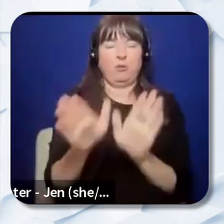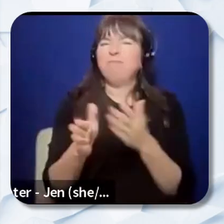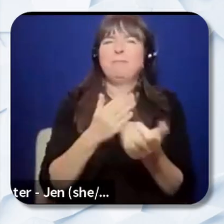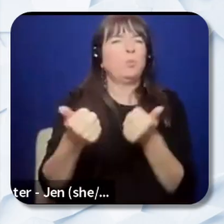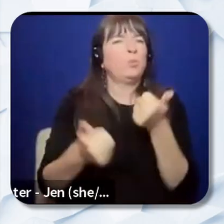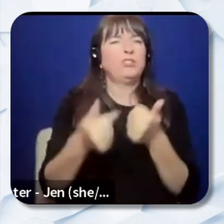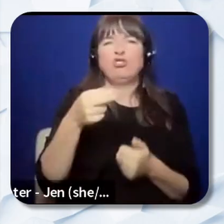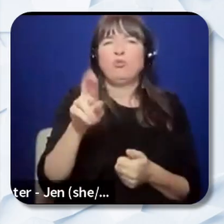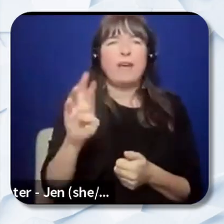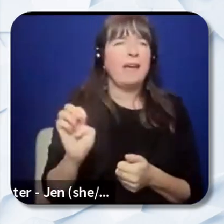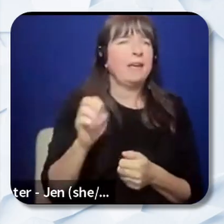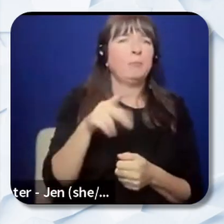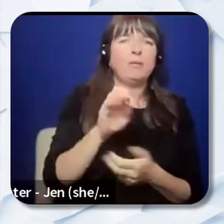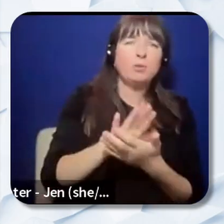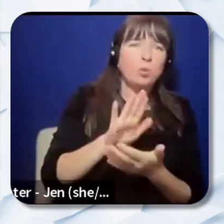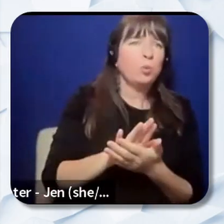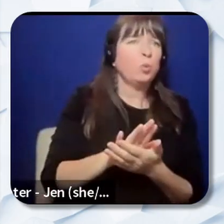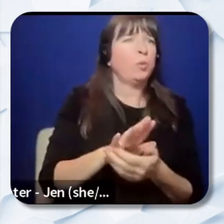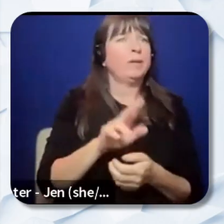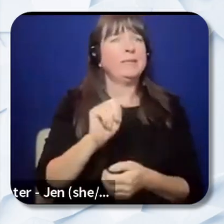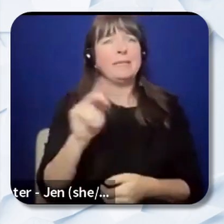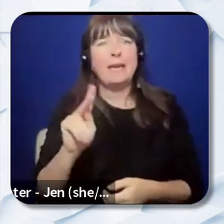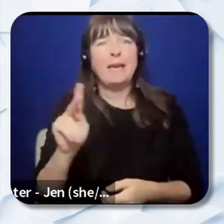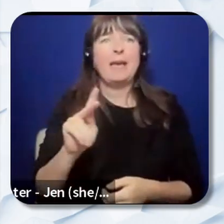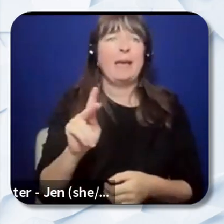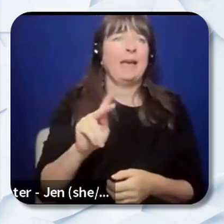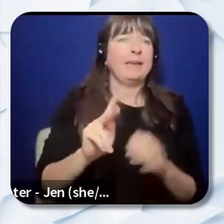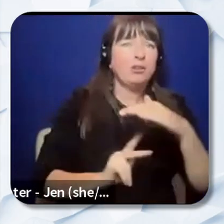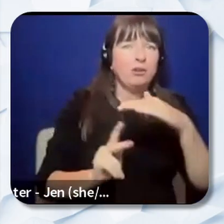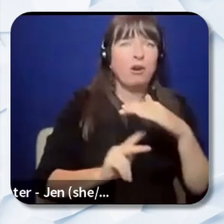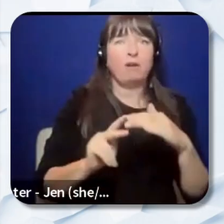preschool TK kindergarten to third social and emotional development is crucial and